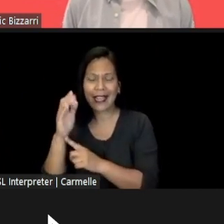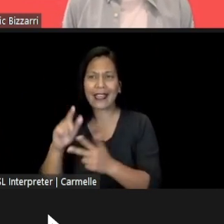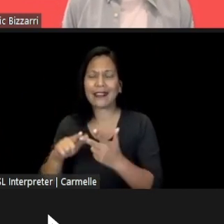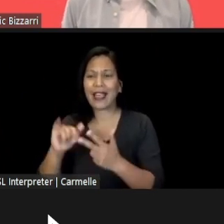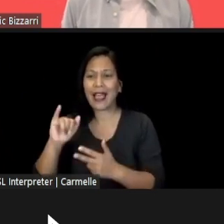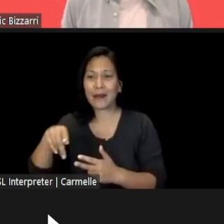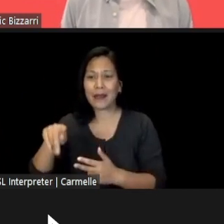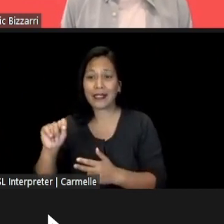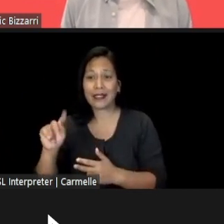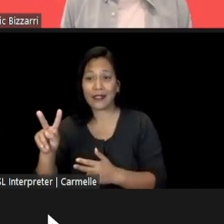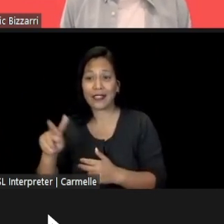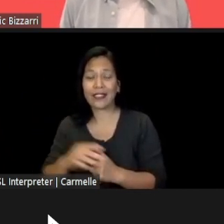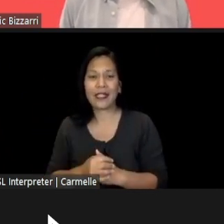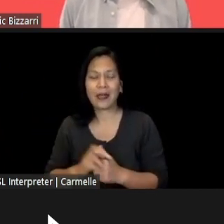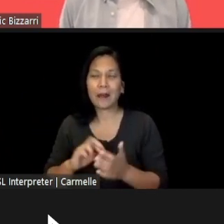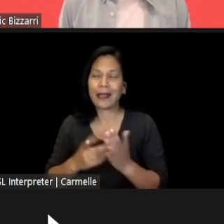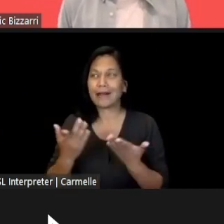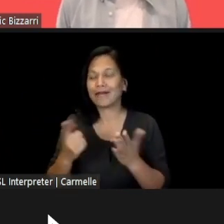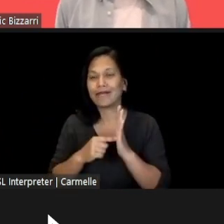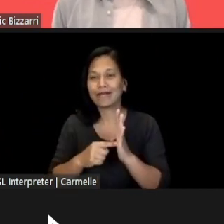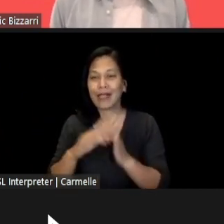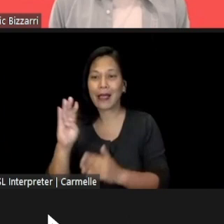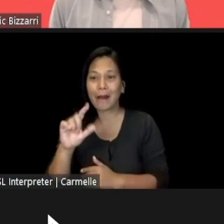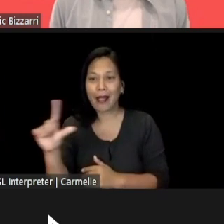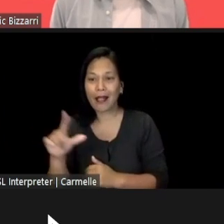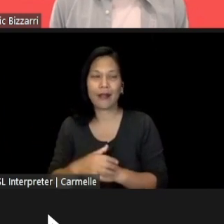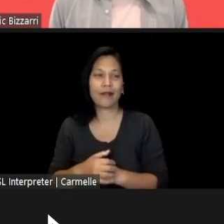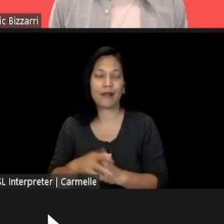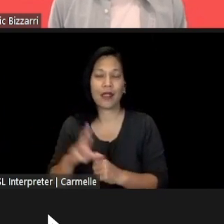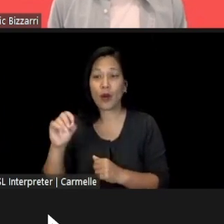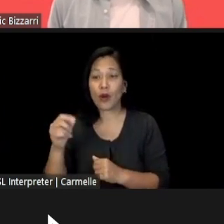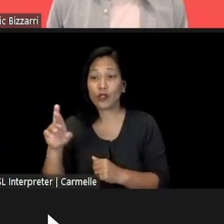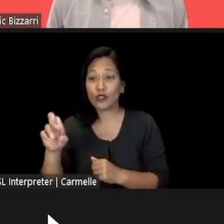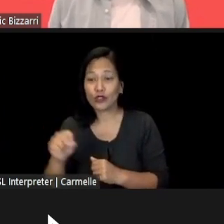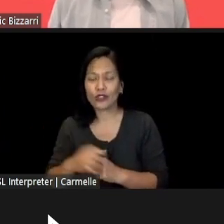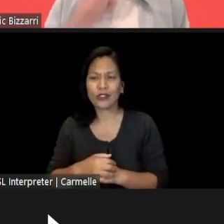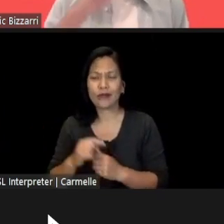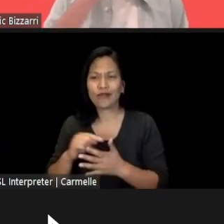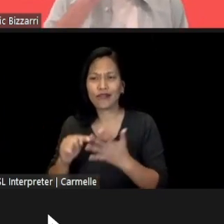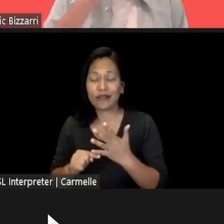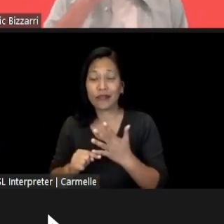So, that's, you know, your Bell Media, your Rogers Cable, a percentage of your cable bill.